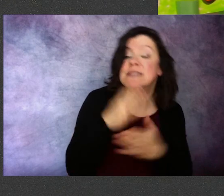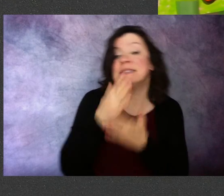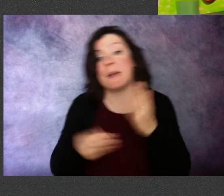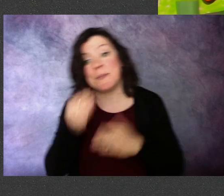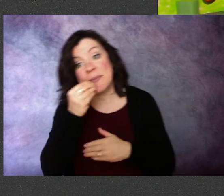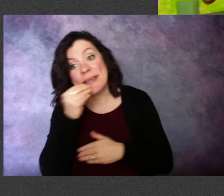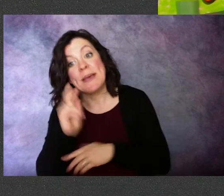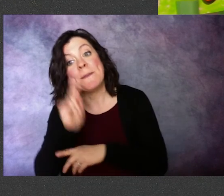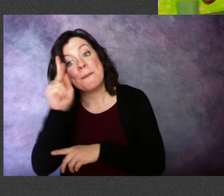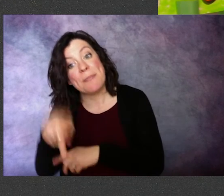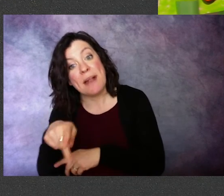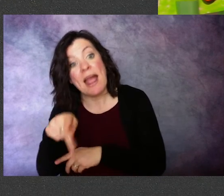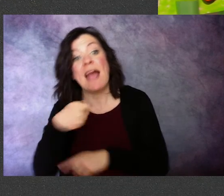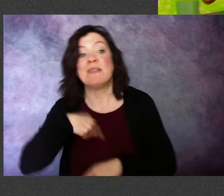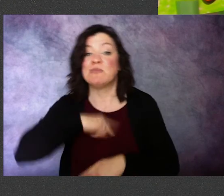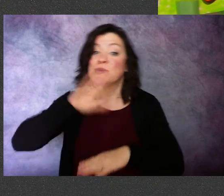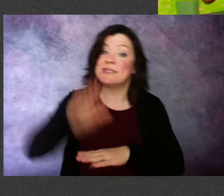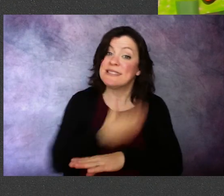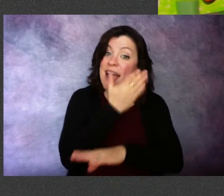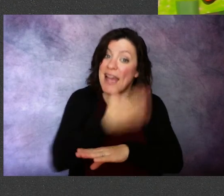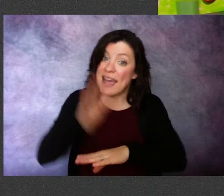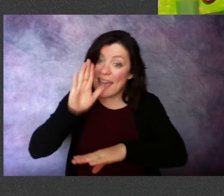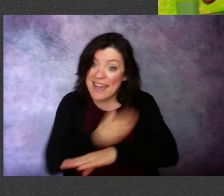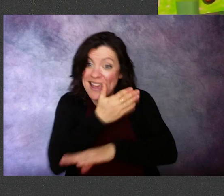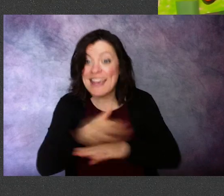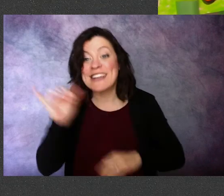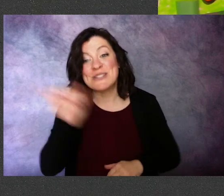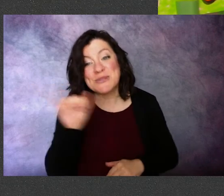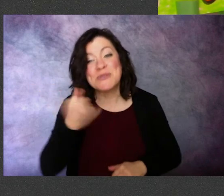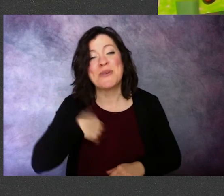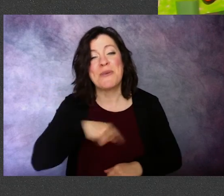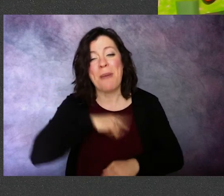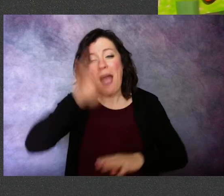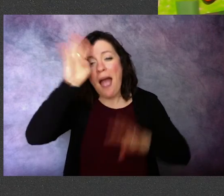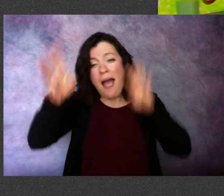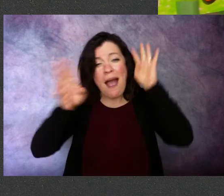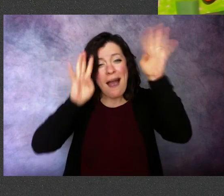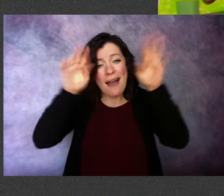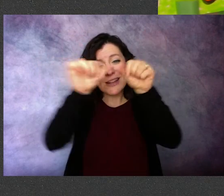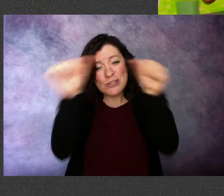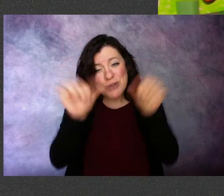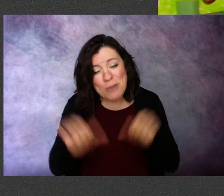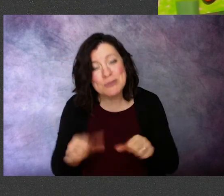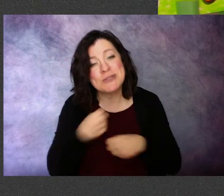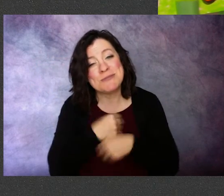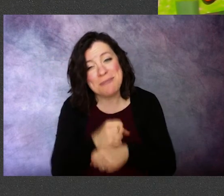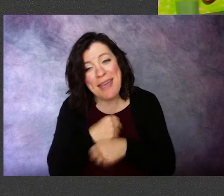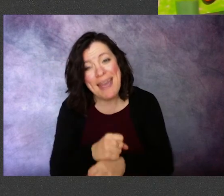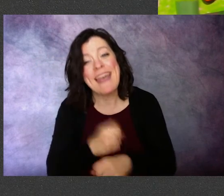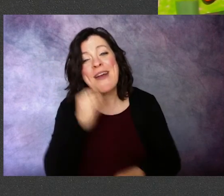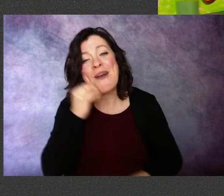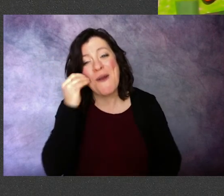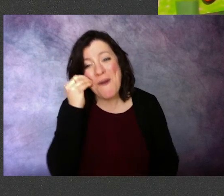to the tune of, "Do You Know The Muffin Man?" I'm wondering if you can come up with your own verses at home. And then we were able to create